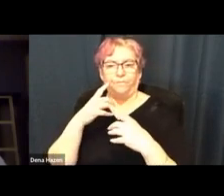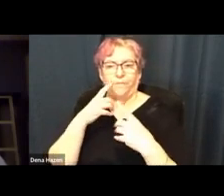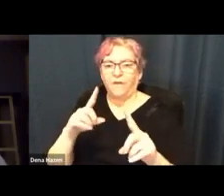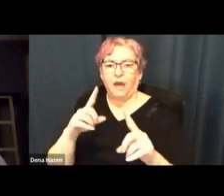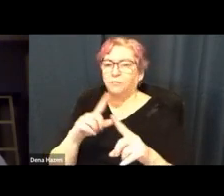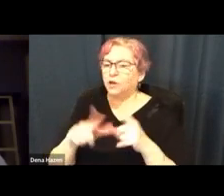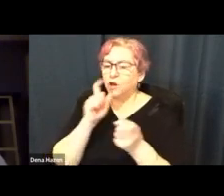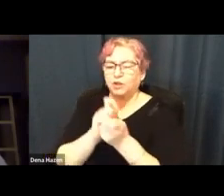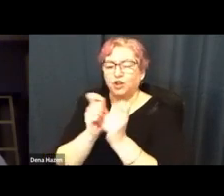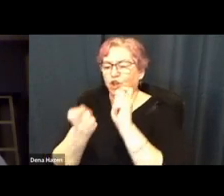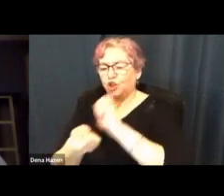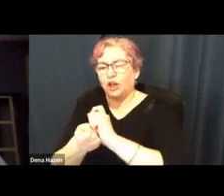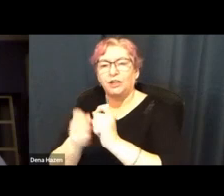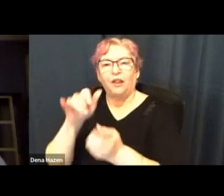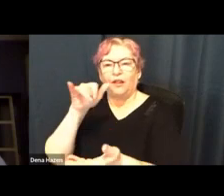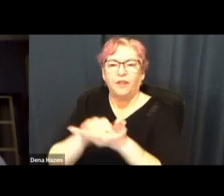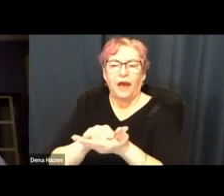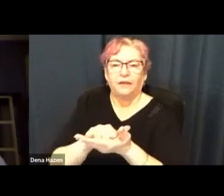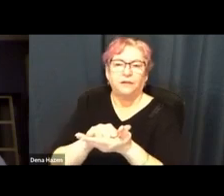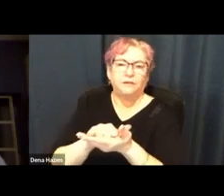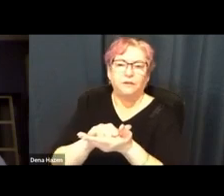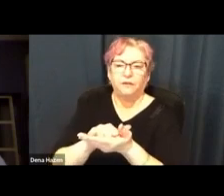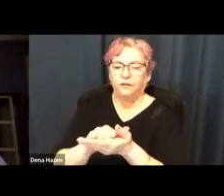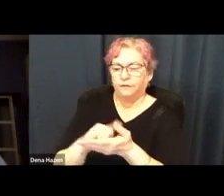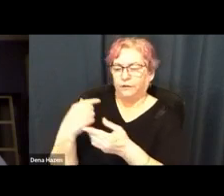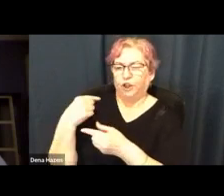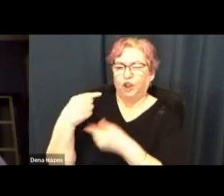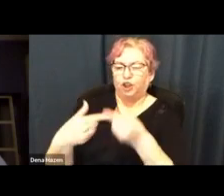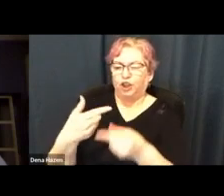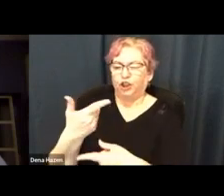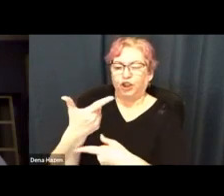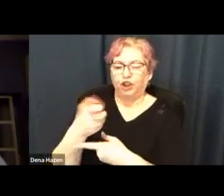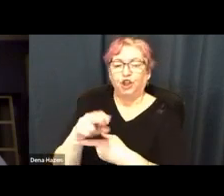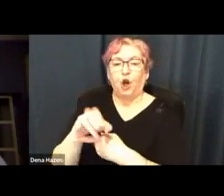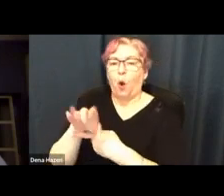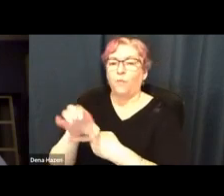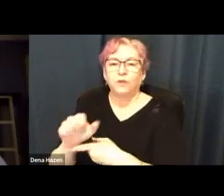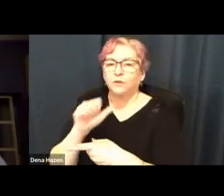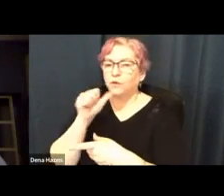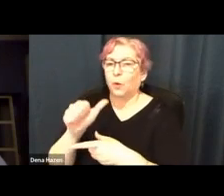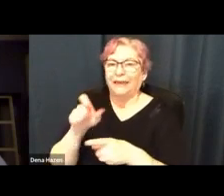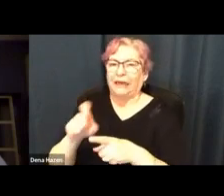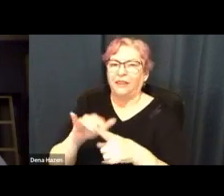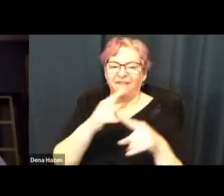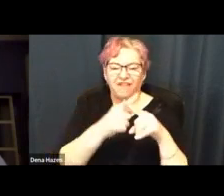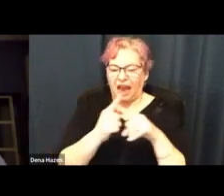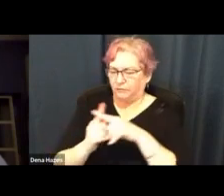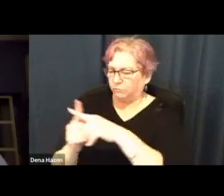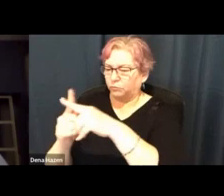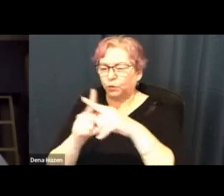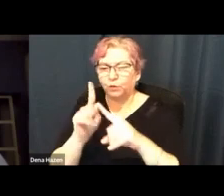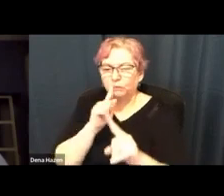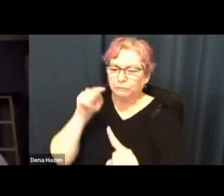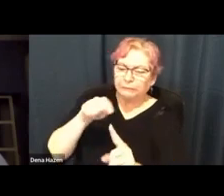So antisense oligonucleotides do not require vectors to access the target cells.